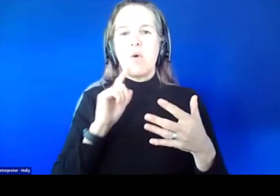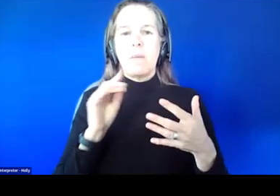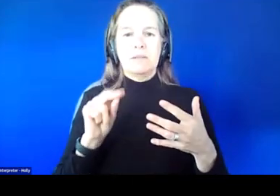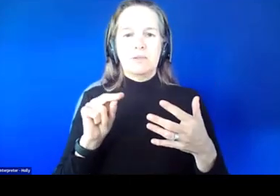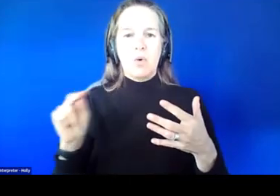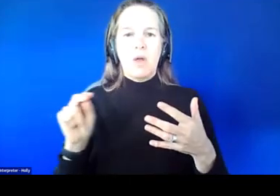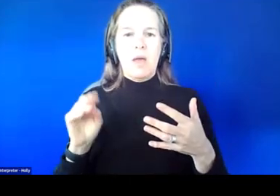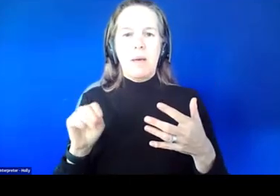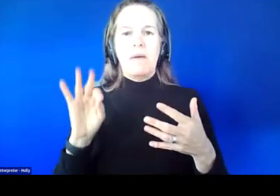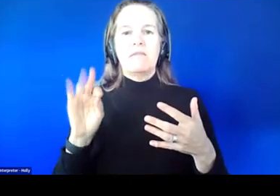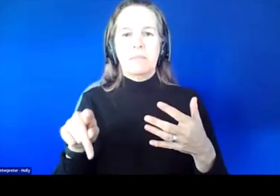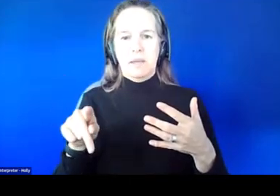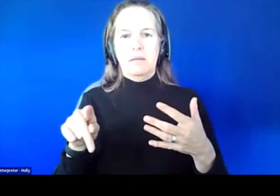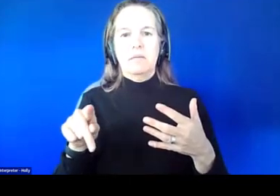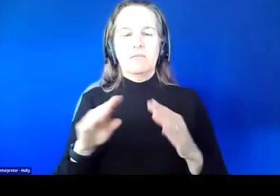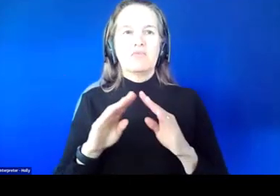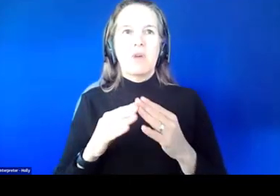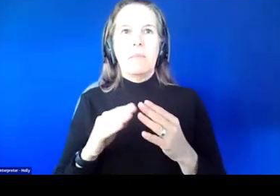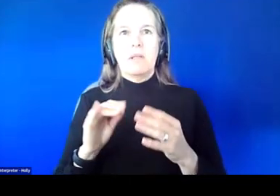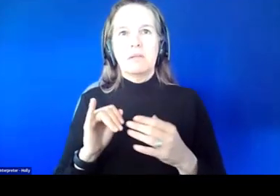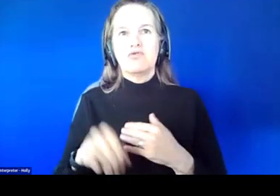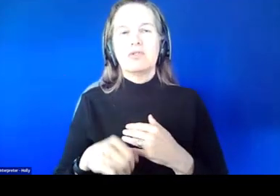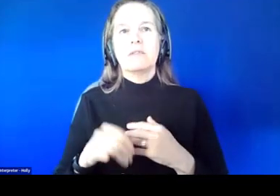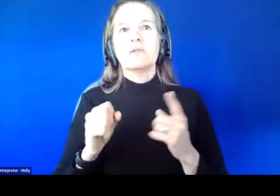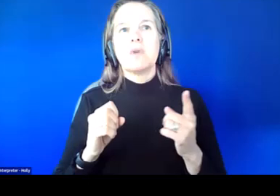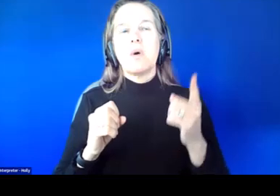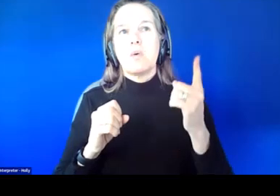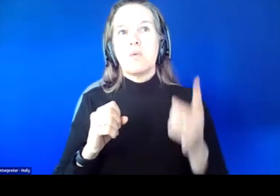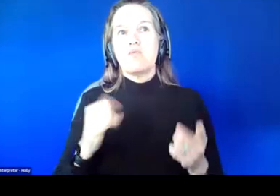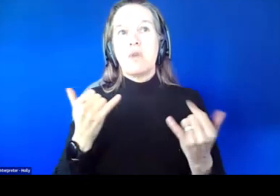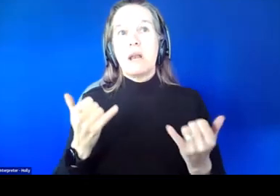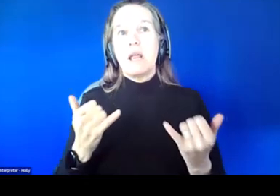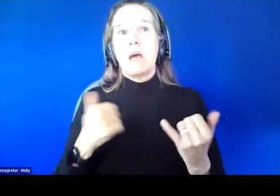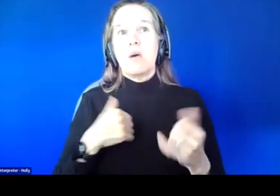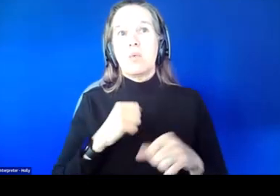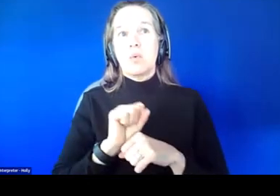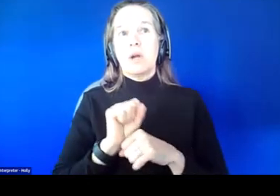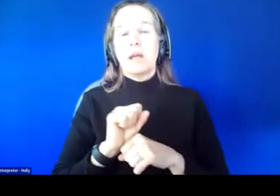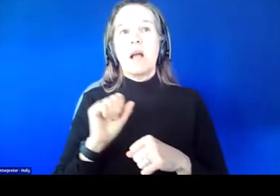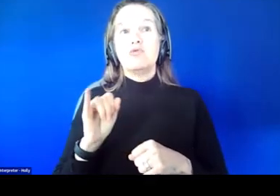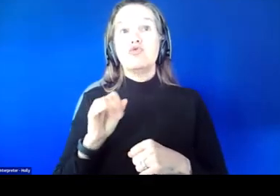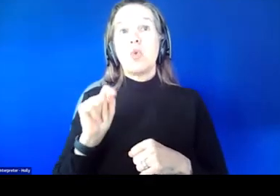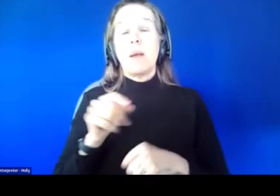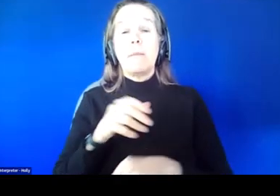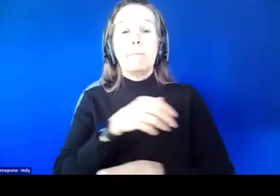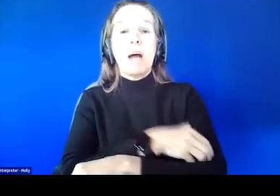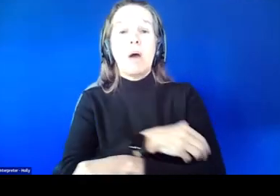Tribal Initiative. So we're currently working on joint powers agreements for the tribes rather than